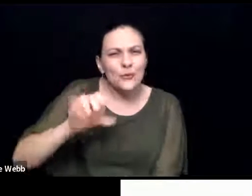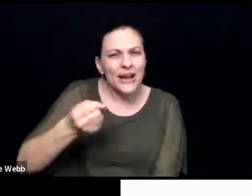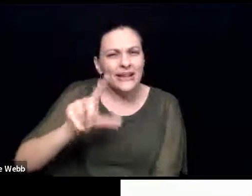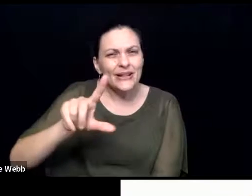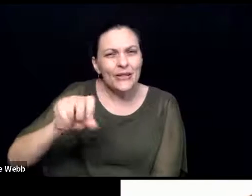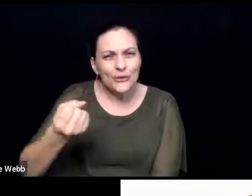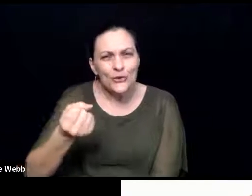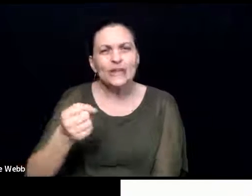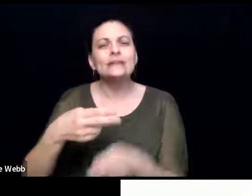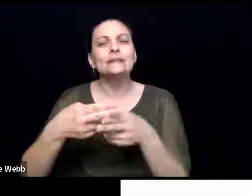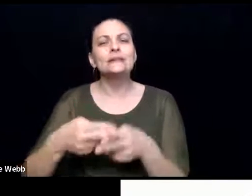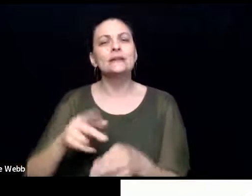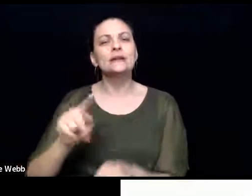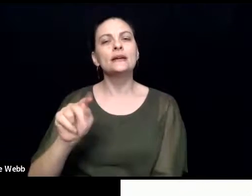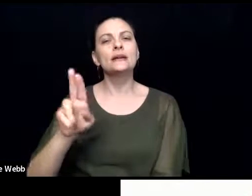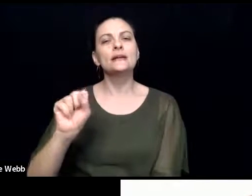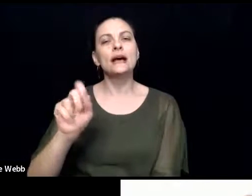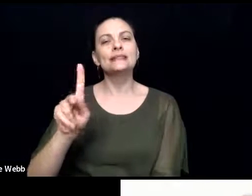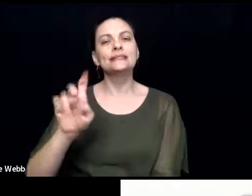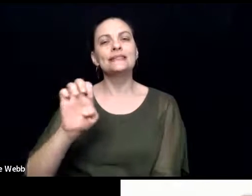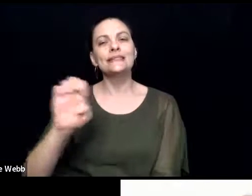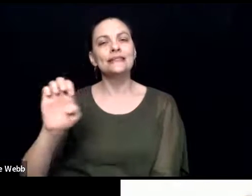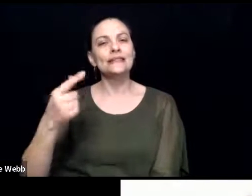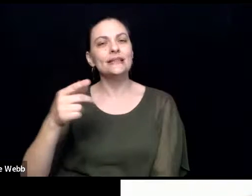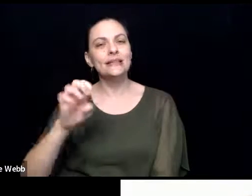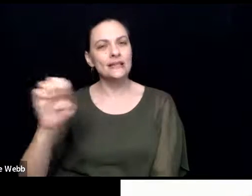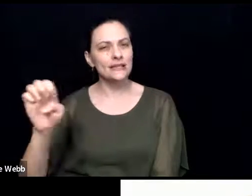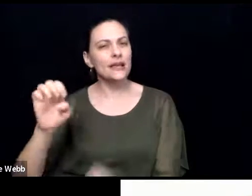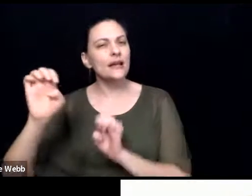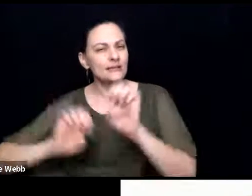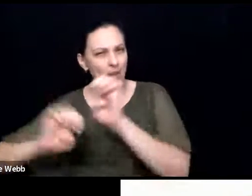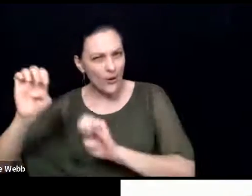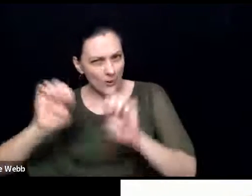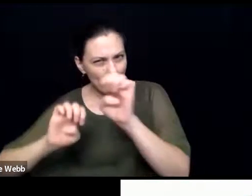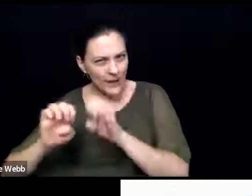Black men in the south were infected with syphilis and not given treatment. They just monitored them